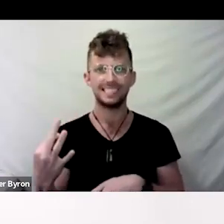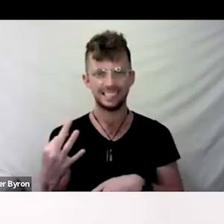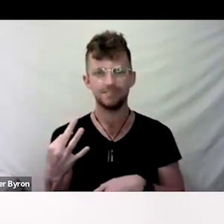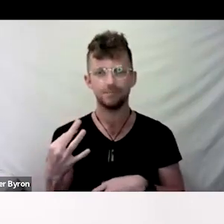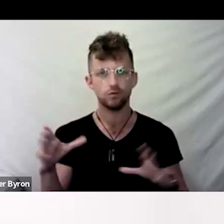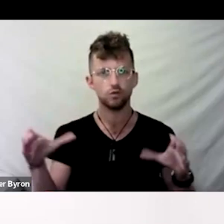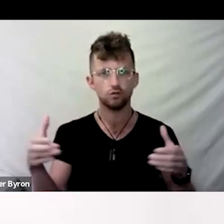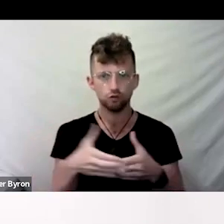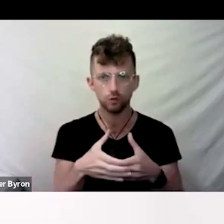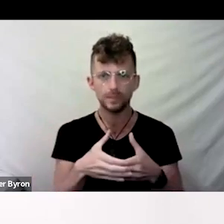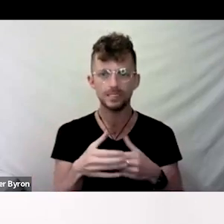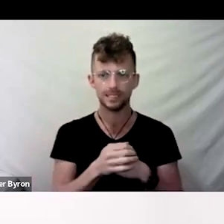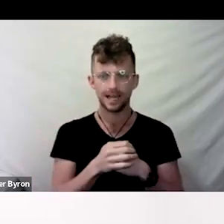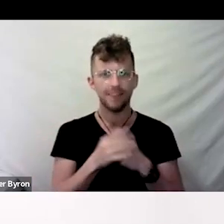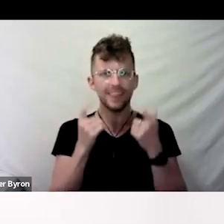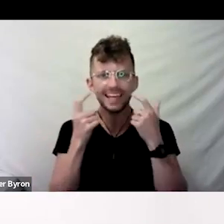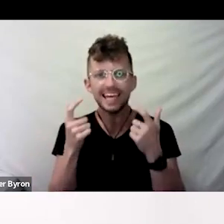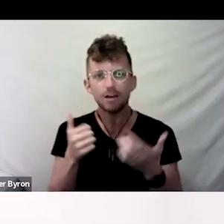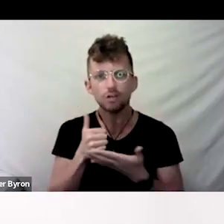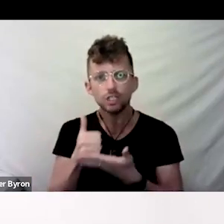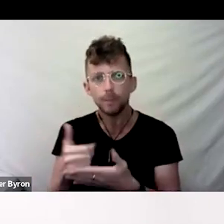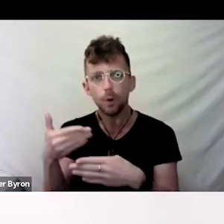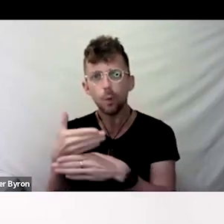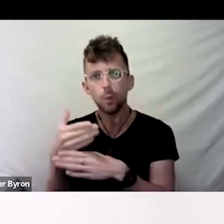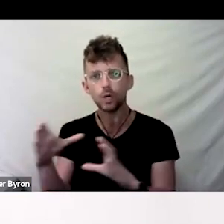Support working group, some influencers, people will know them from